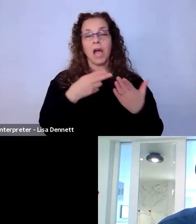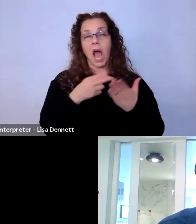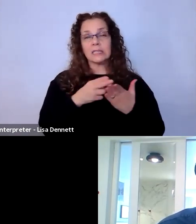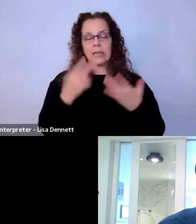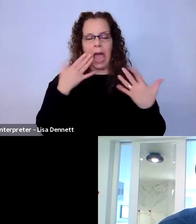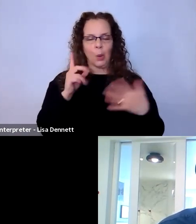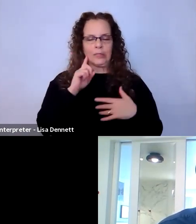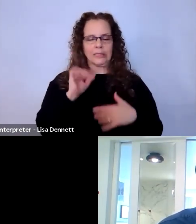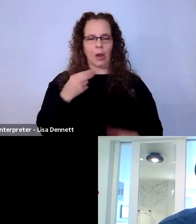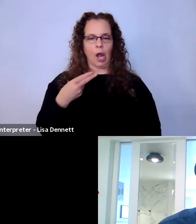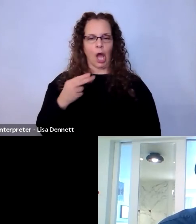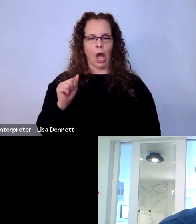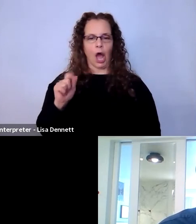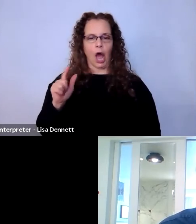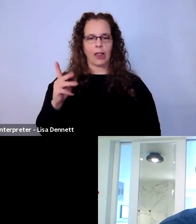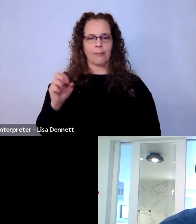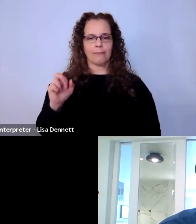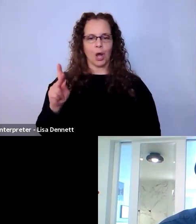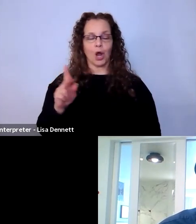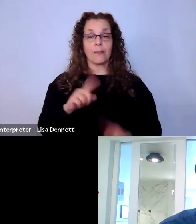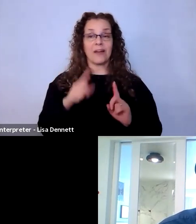memorable thing for me forget celebrating its 10th anniversary.